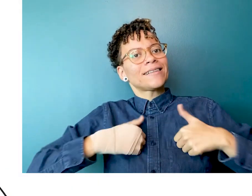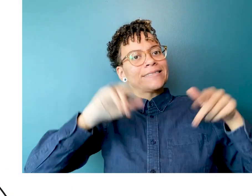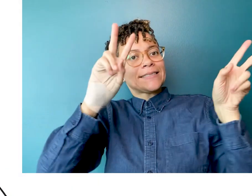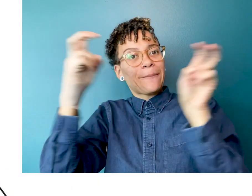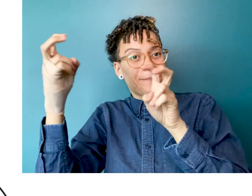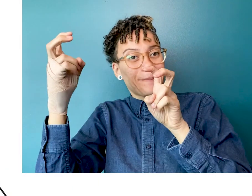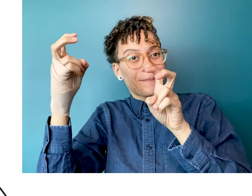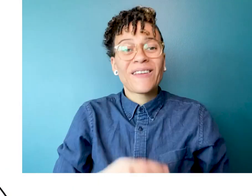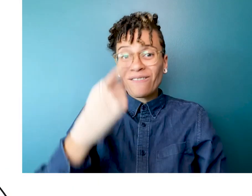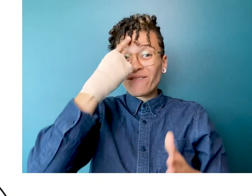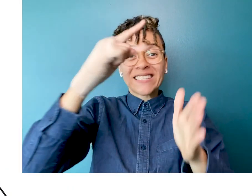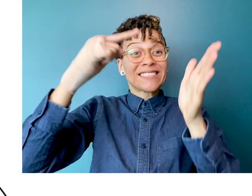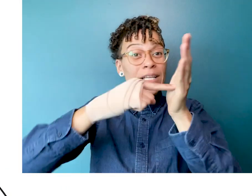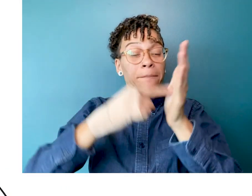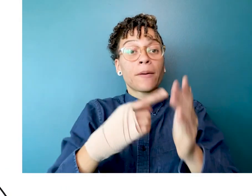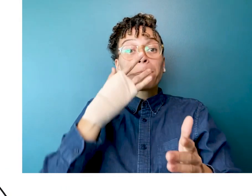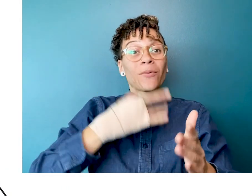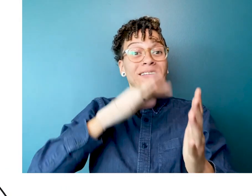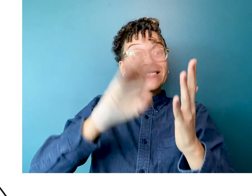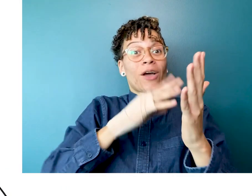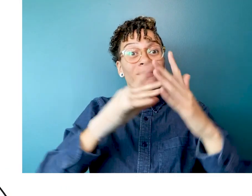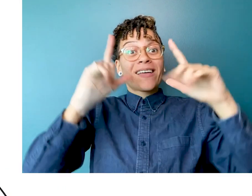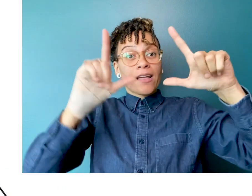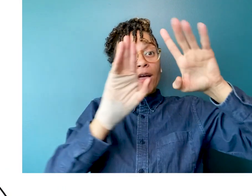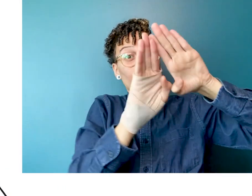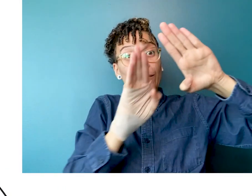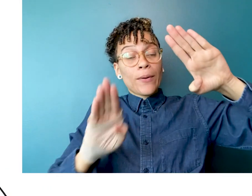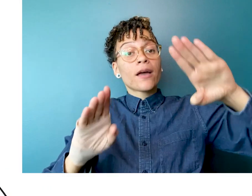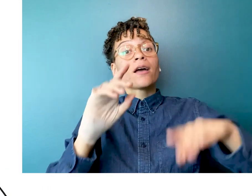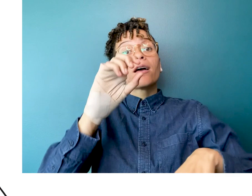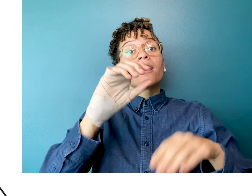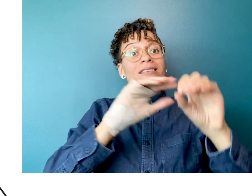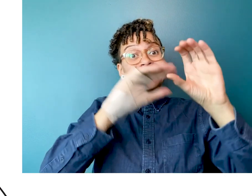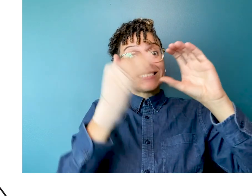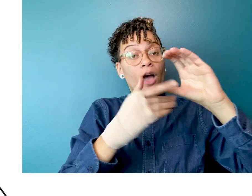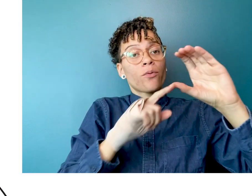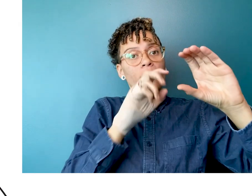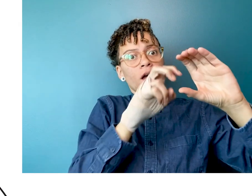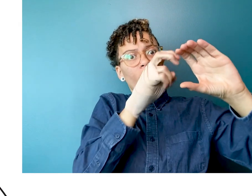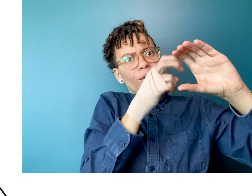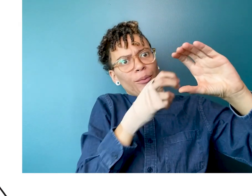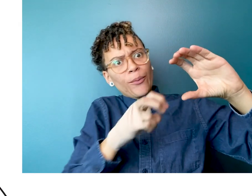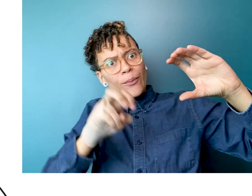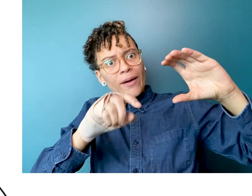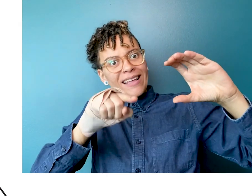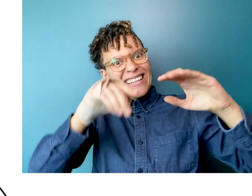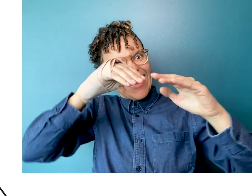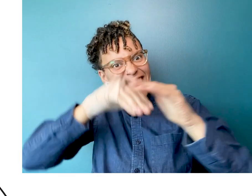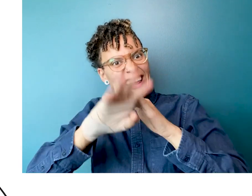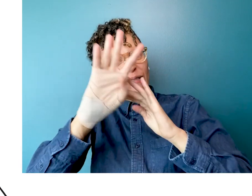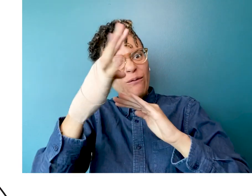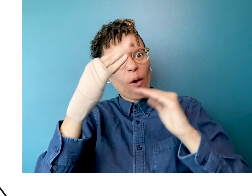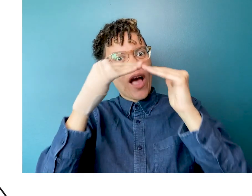sign to another and then seeing if the topics shift in that person's life, of Saturn moving